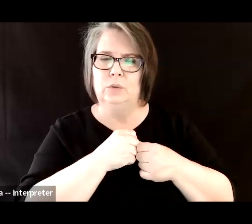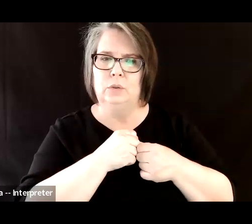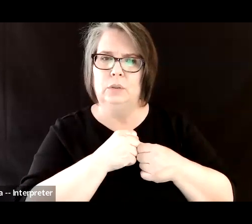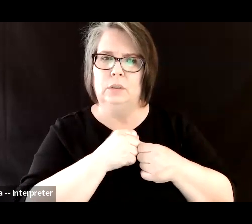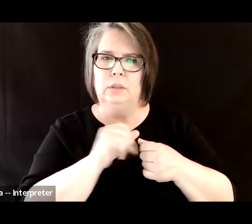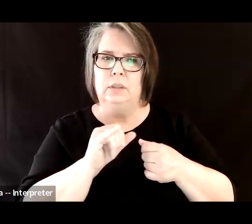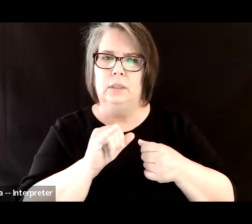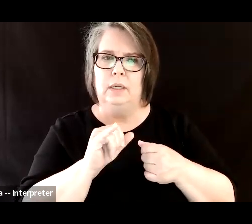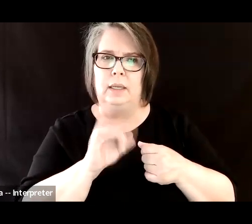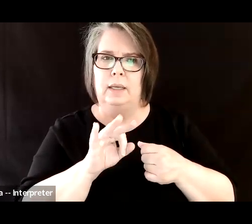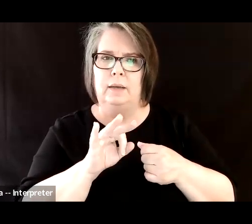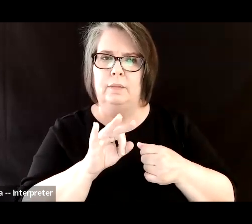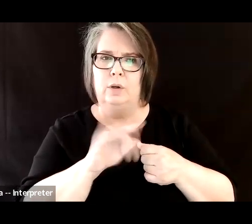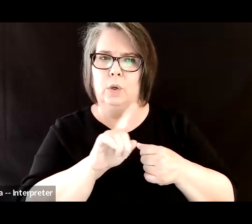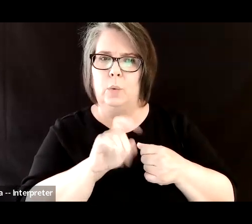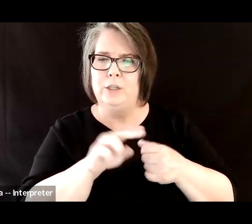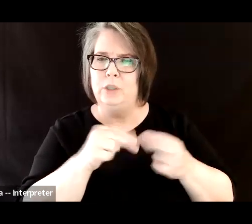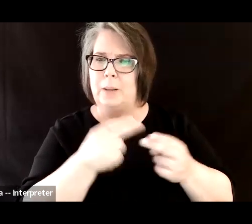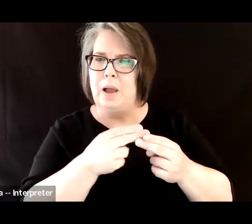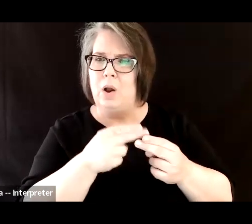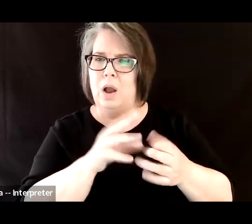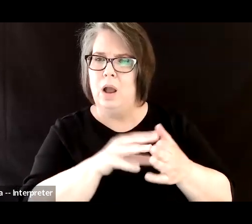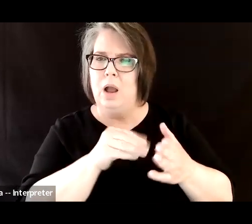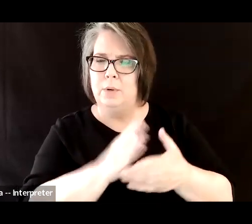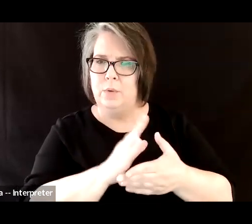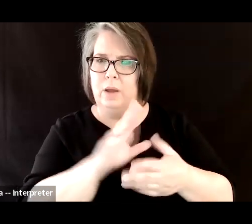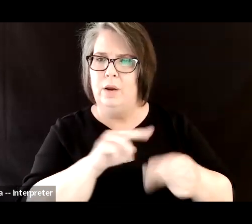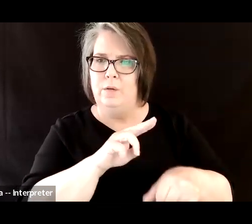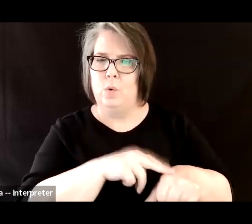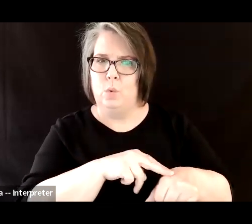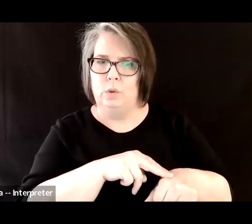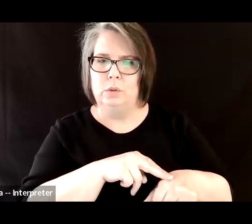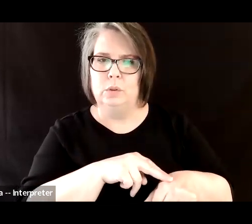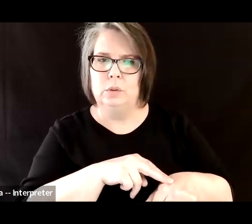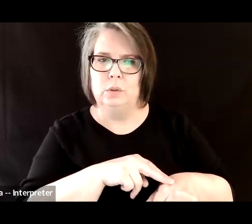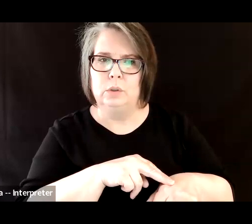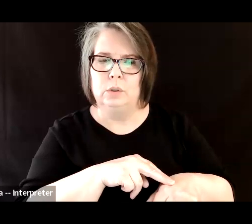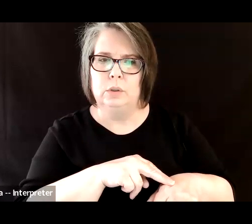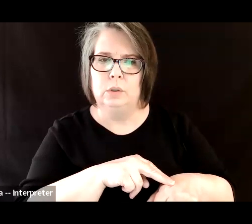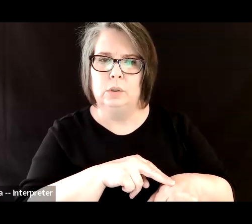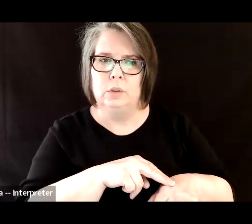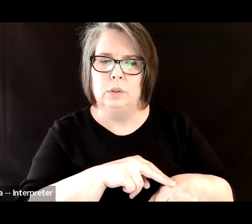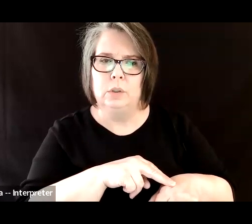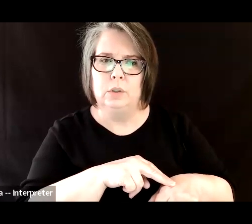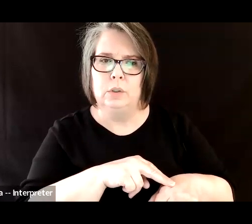If there's a question about copyright. Of course you want to check with your legal counsel before doing